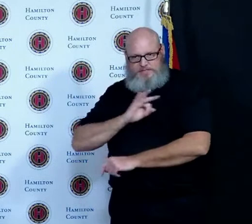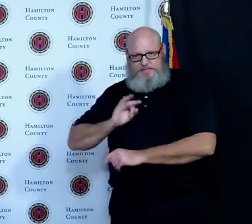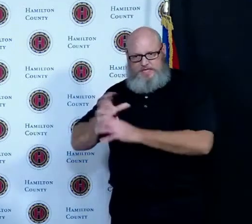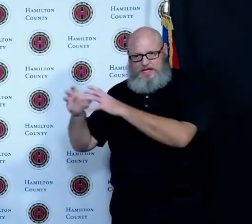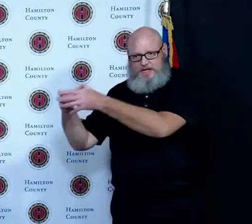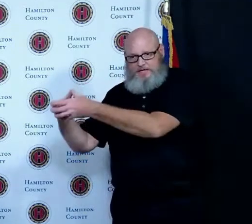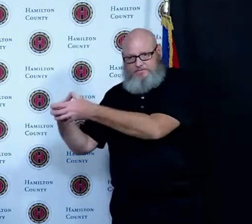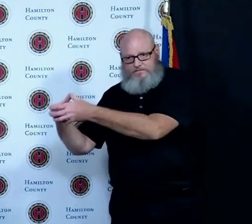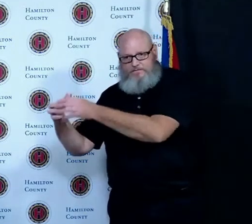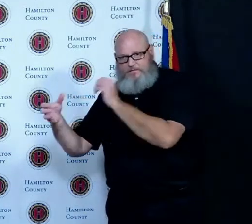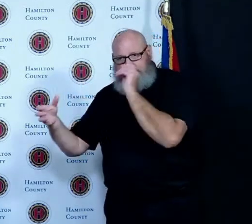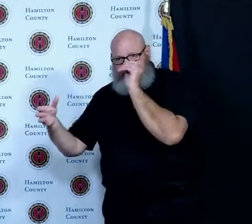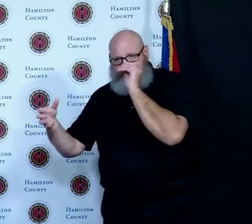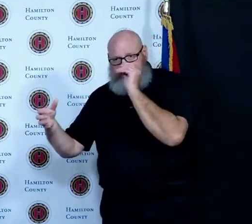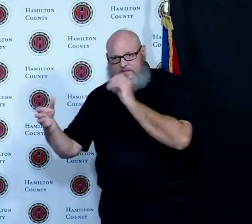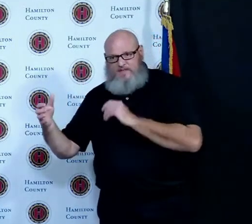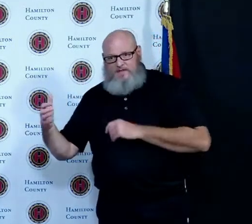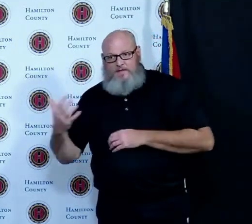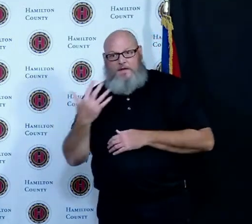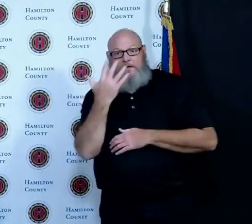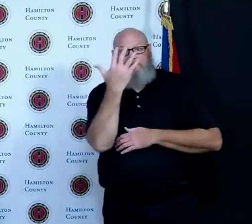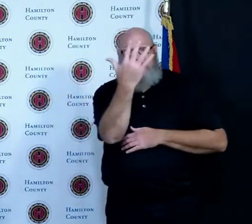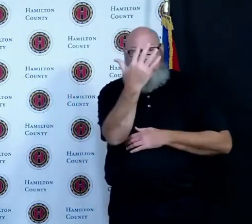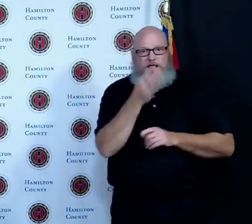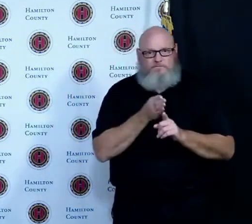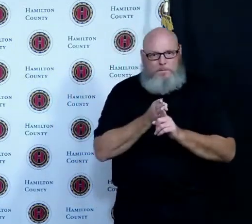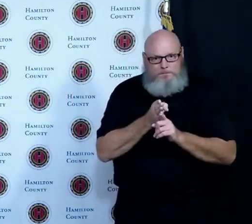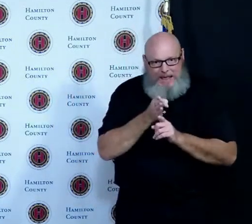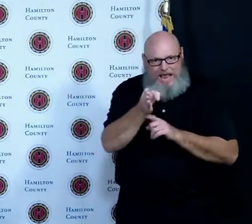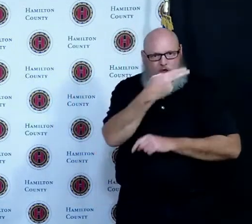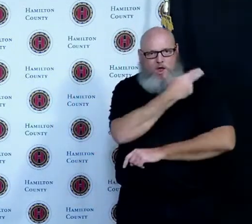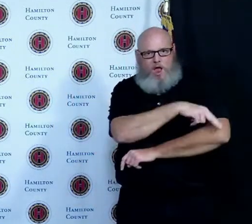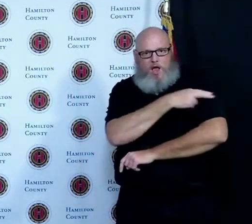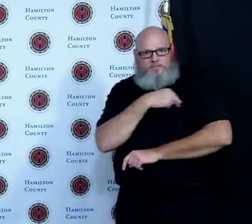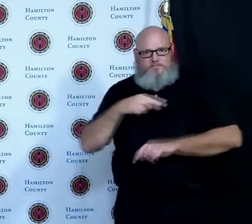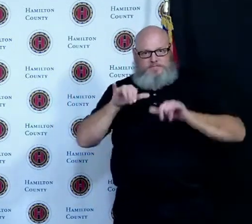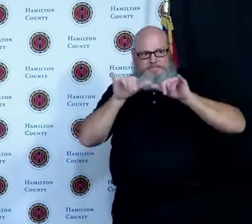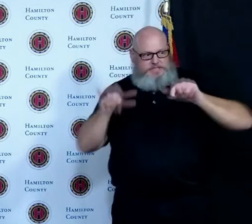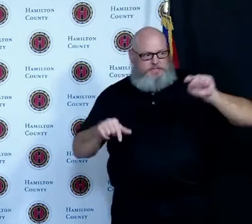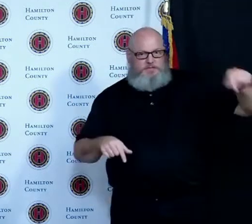are in similar type situations we also have three additional health departments and CVS in Walgreens